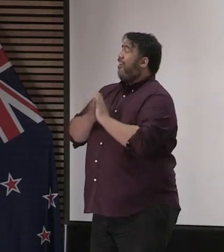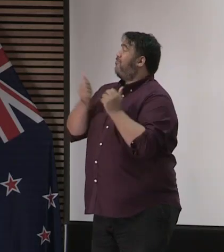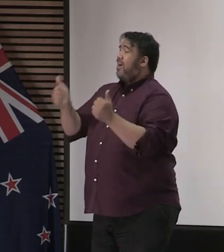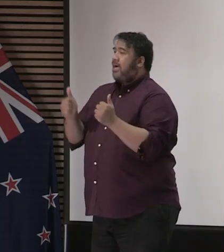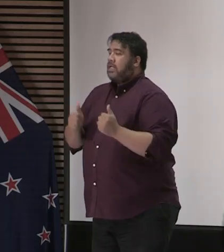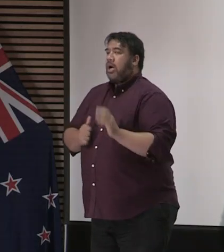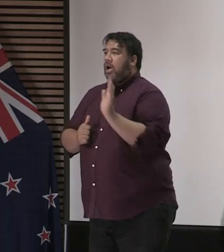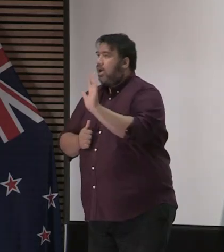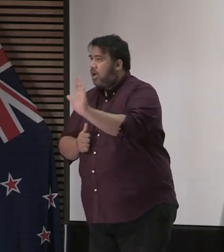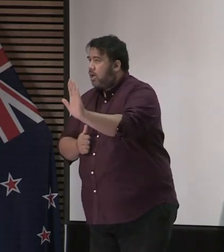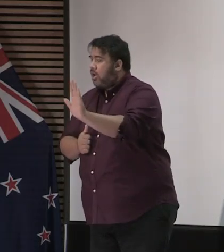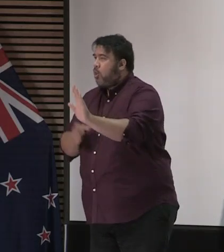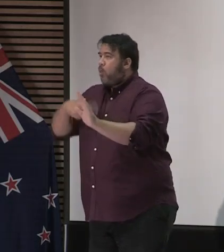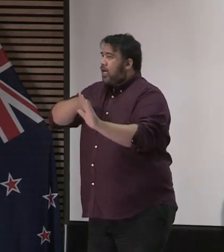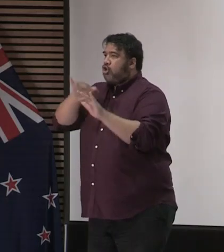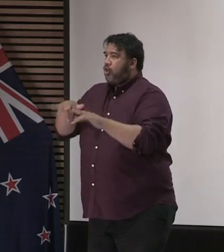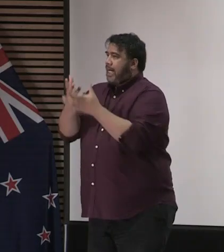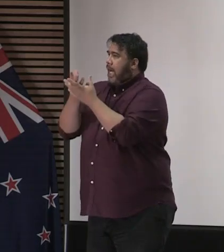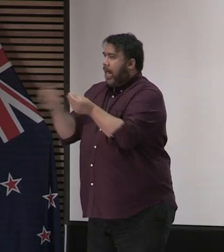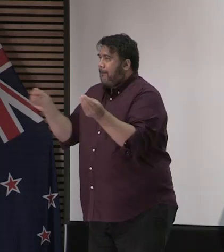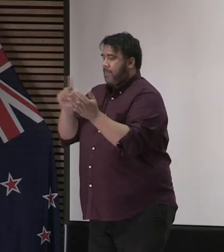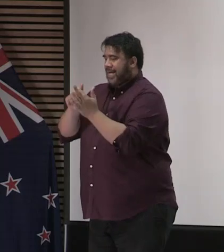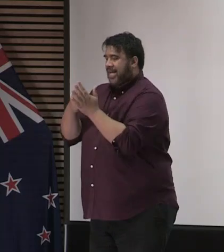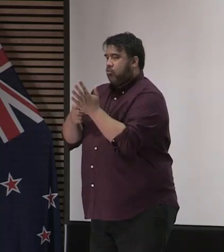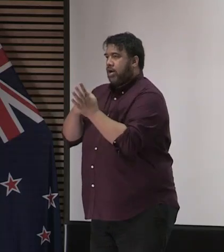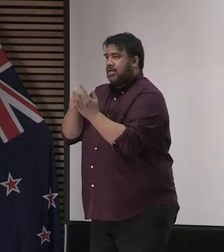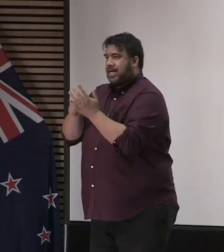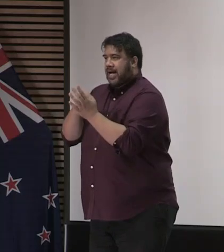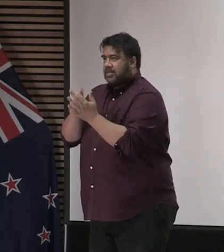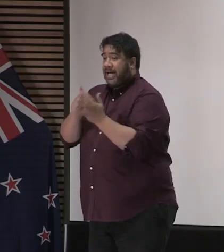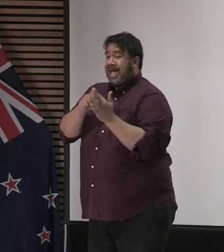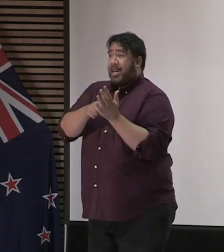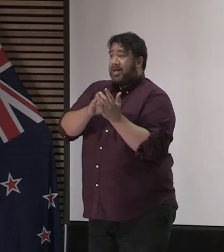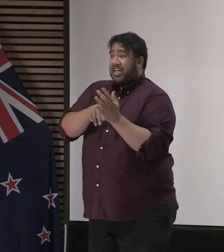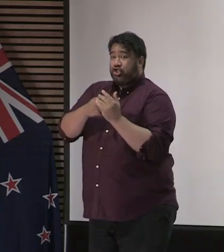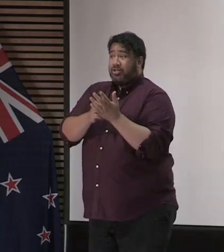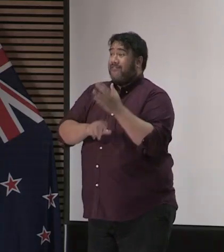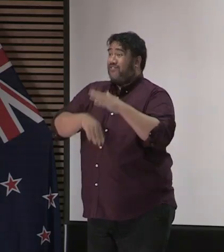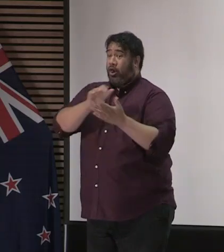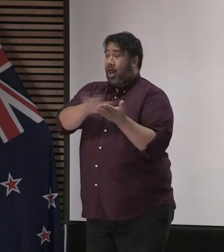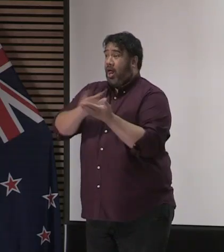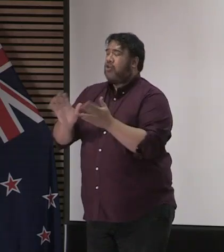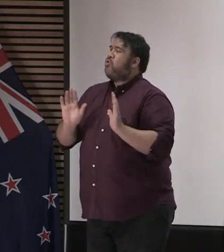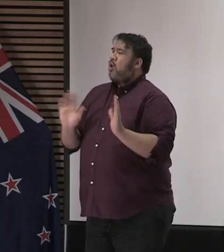we've eliminated it and breathe a sigh of relief? Yes. We